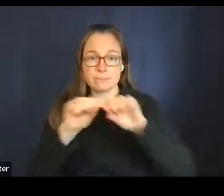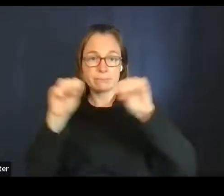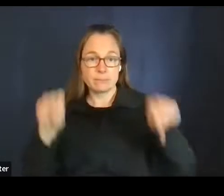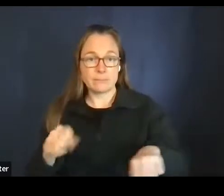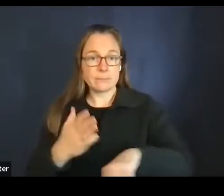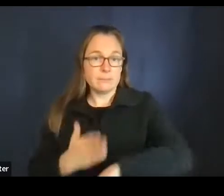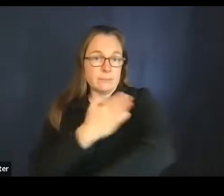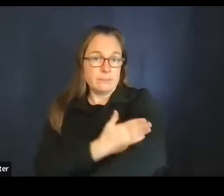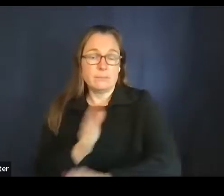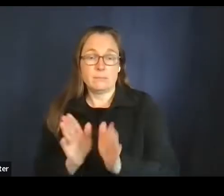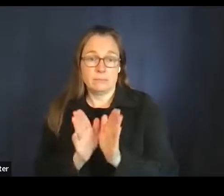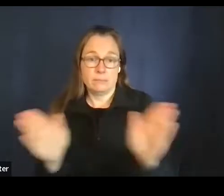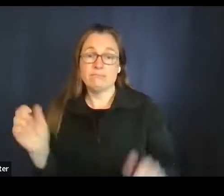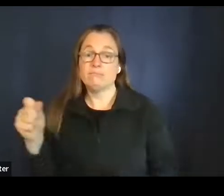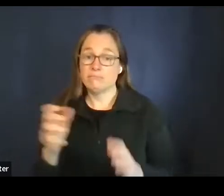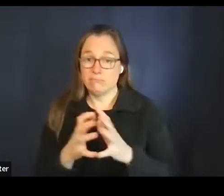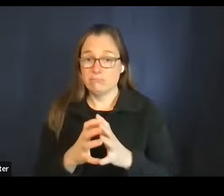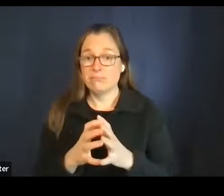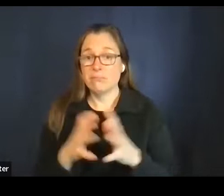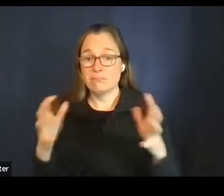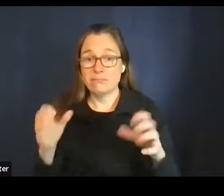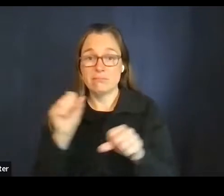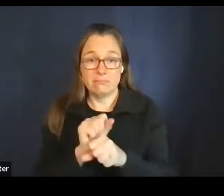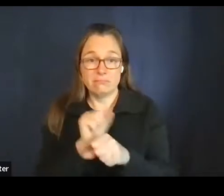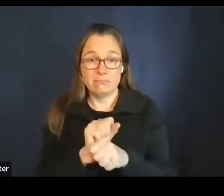So we will be working vigorously on each of those streams of work.